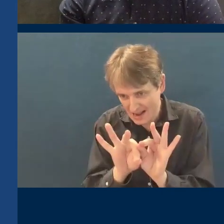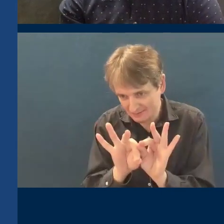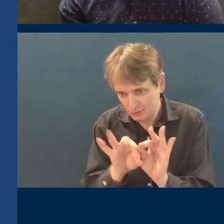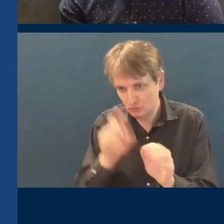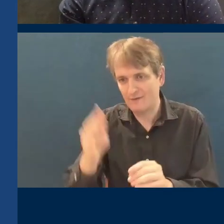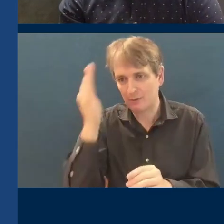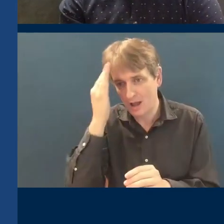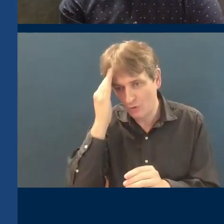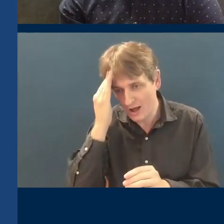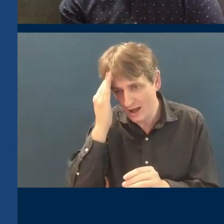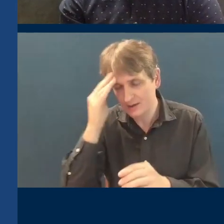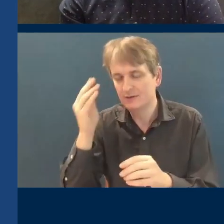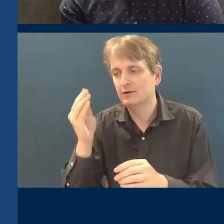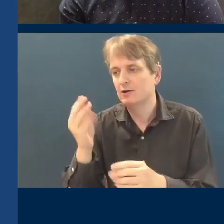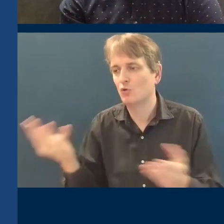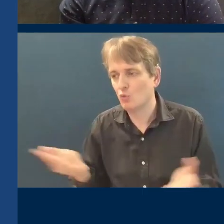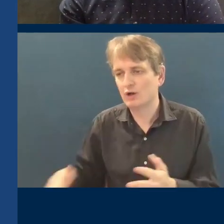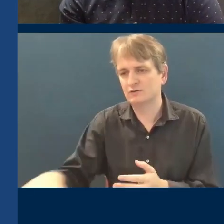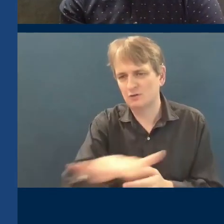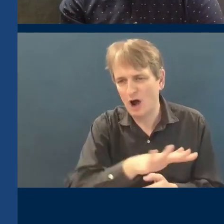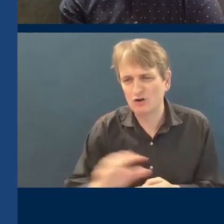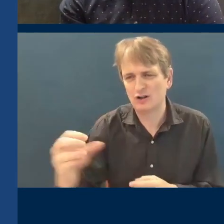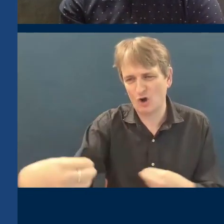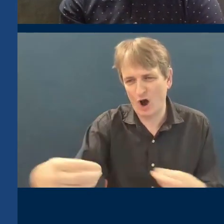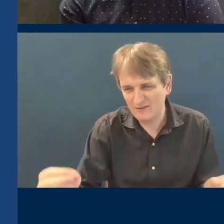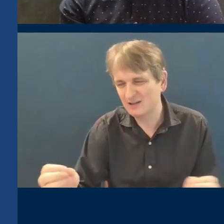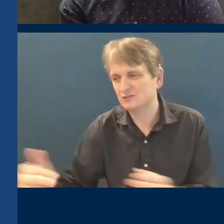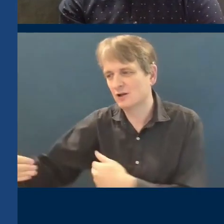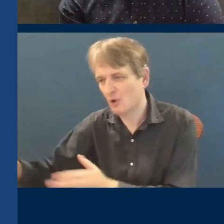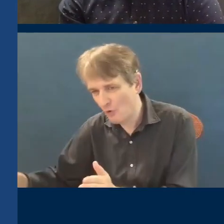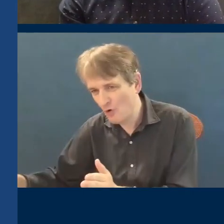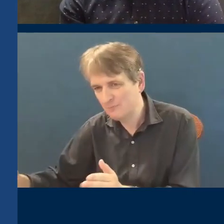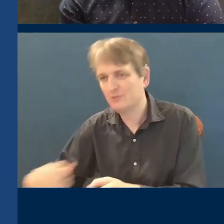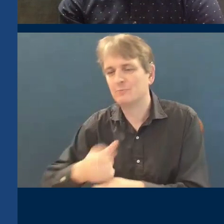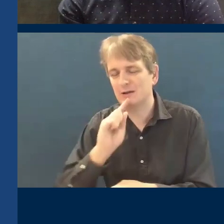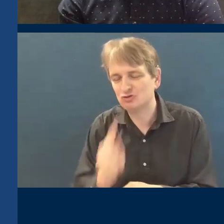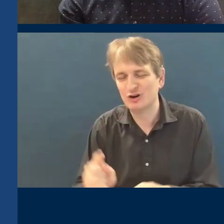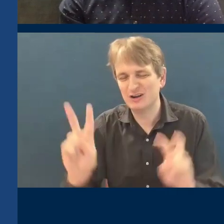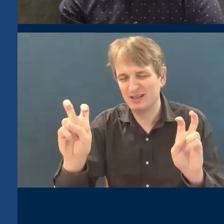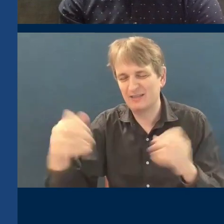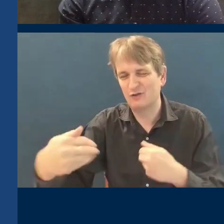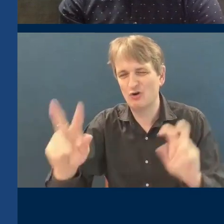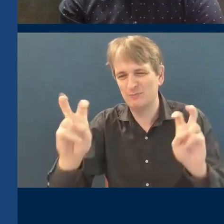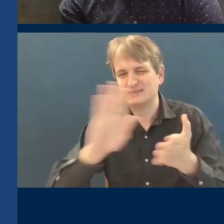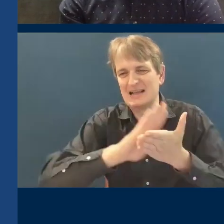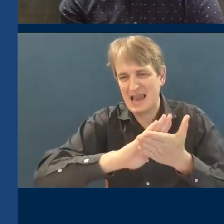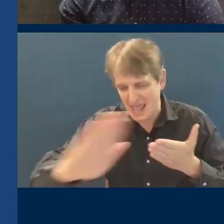So it's very important again, to be aware. What's your environment? Are you an office? Are you in a room?